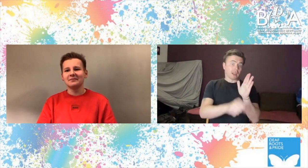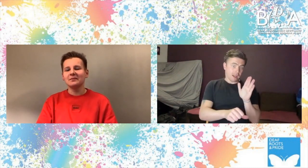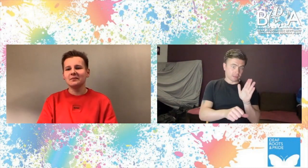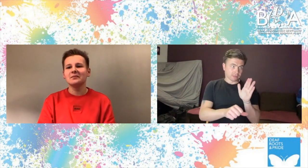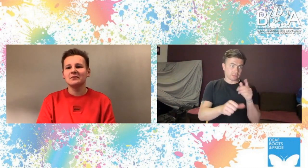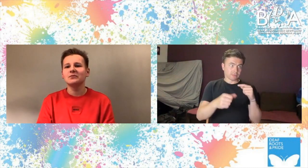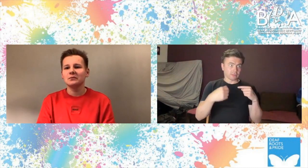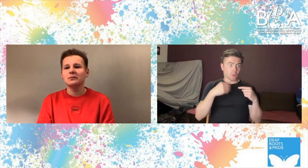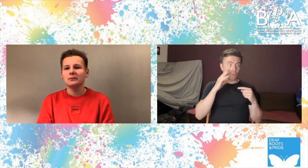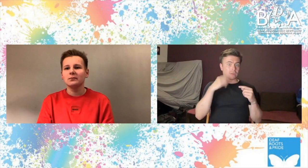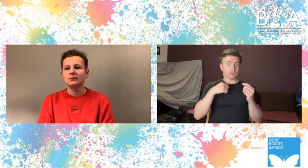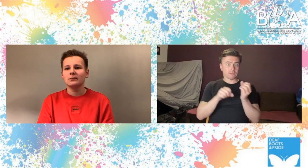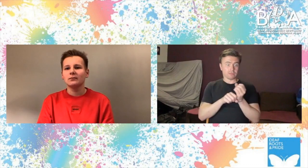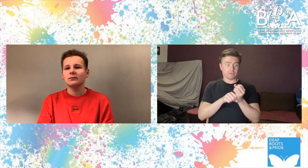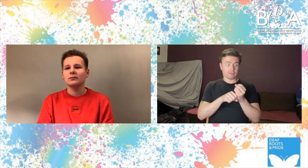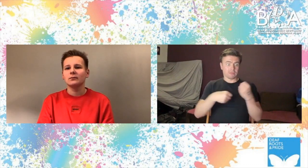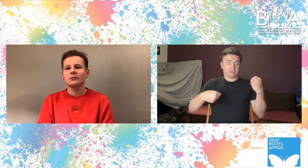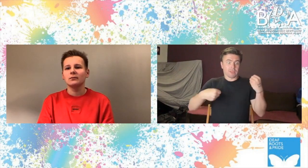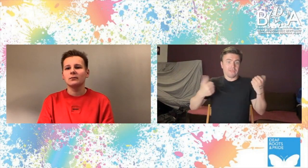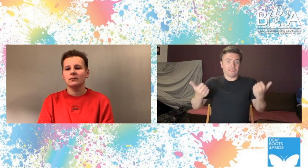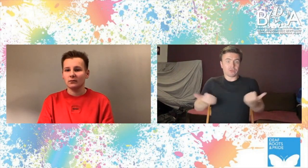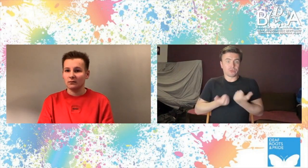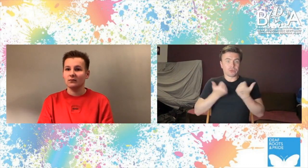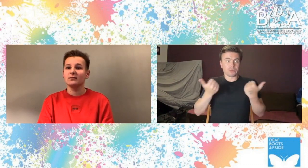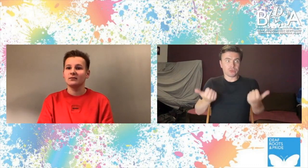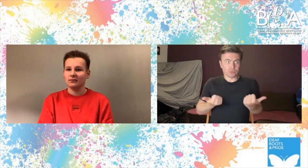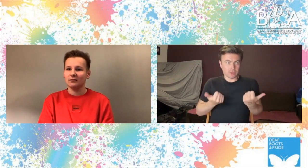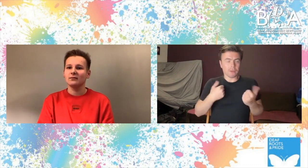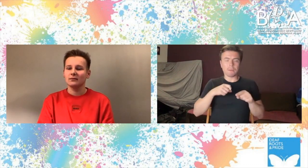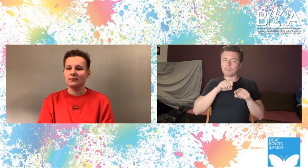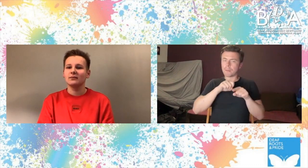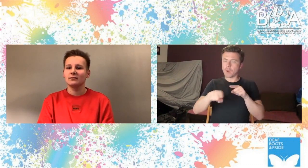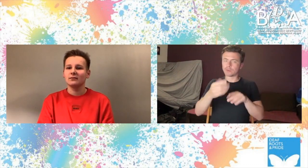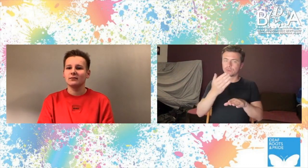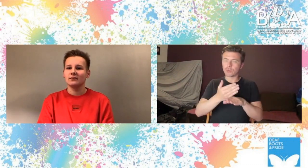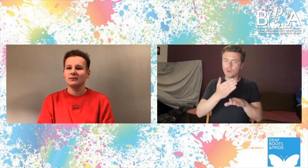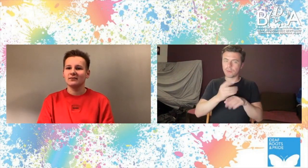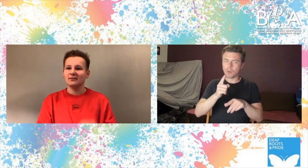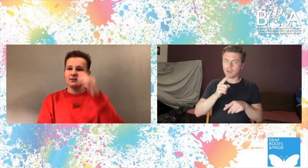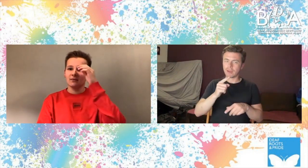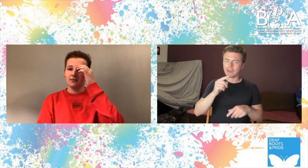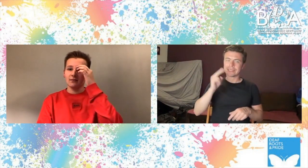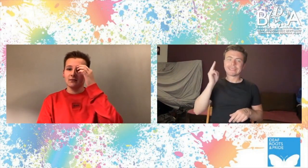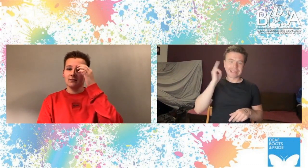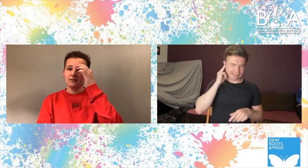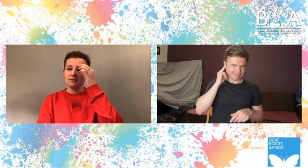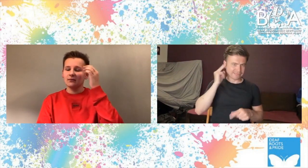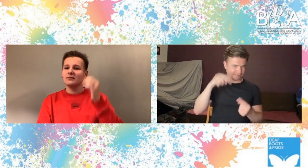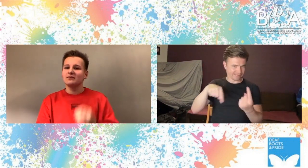Well to start with, when I just graduated, I was mostly working with Deaf